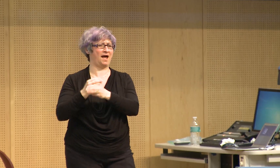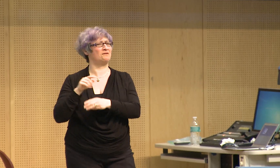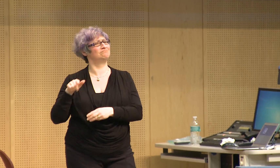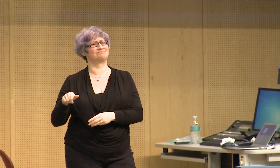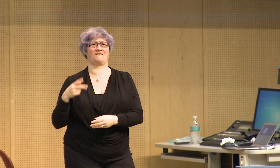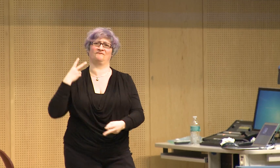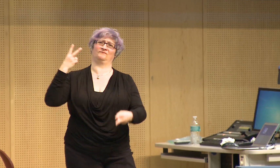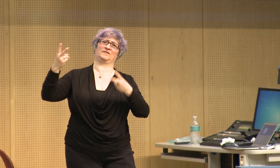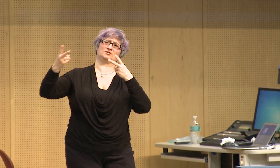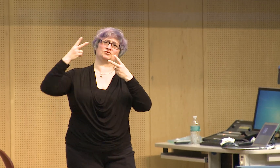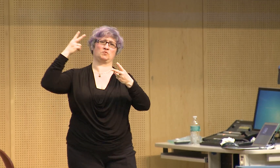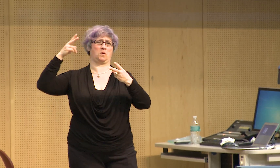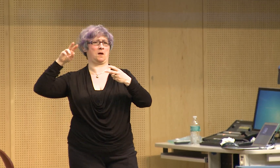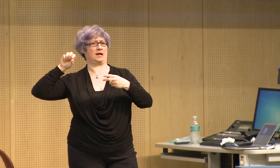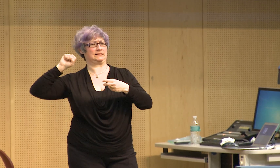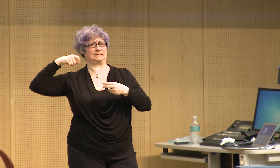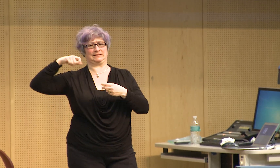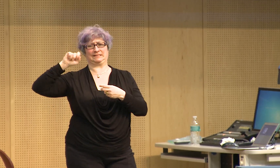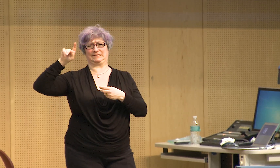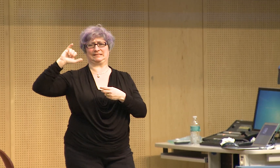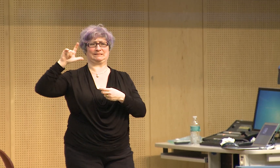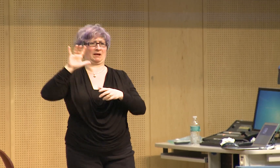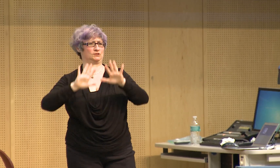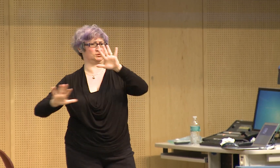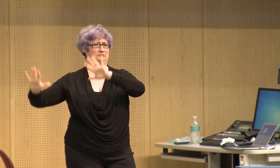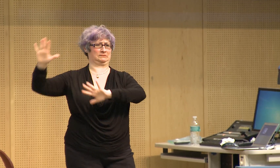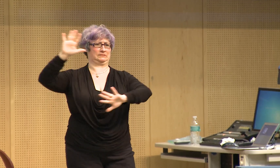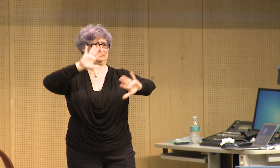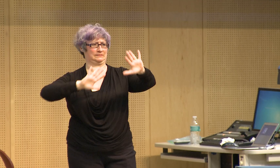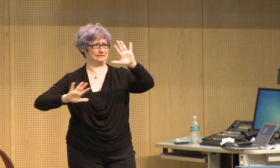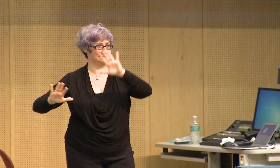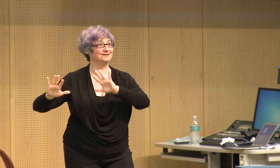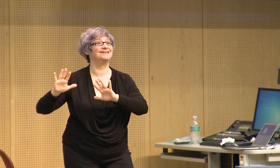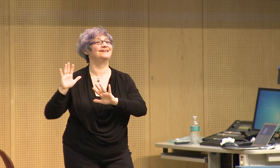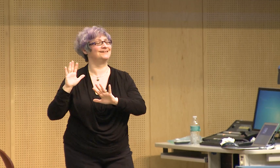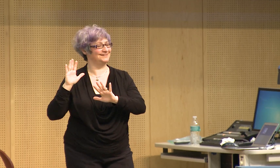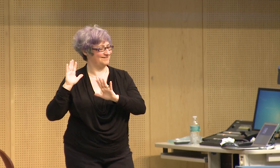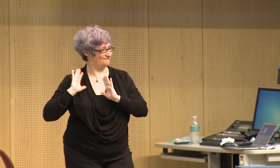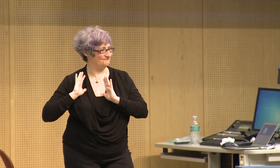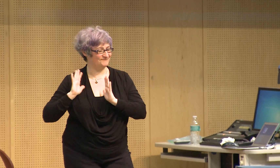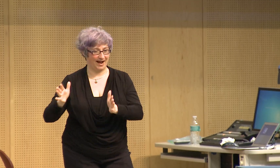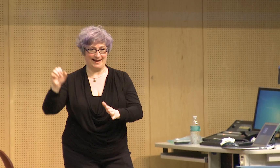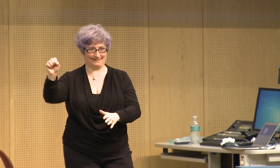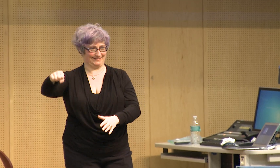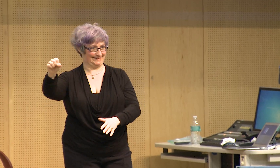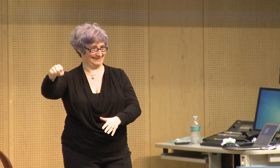Most people think that languages and math, the sciences, are very separate